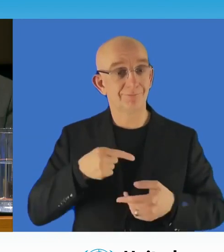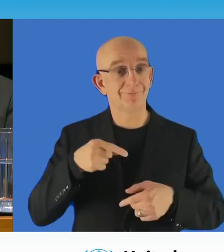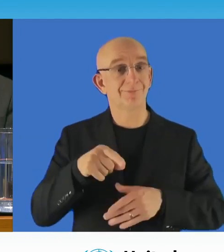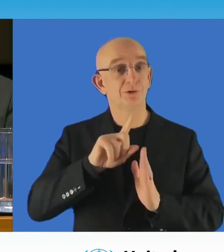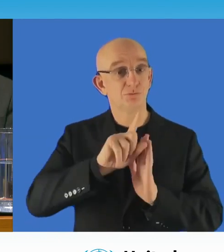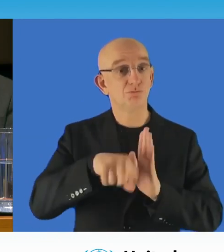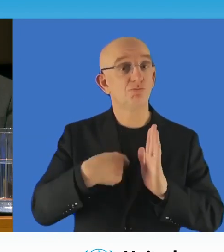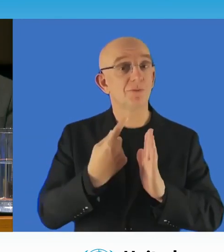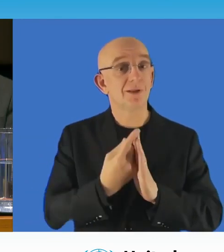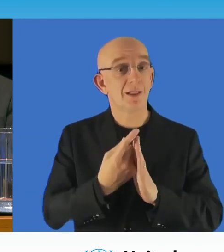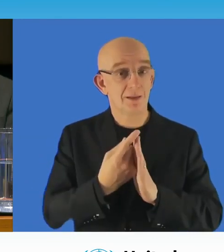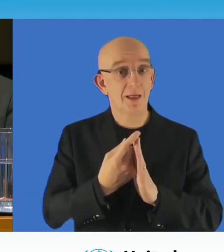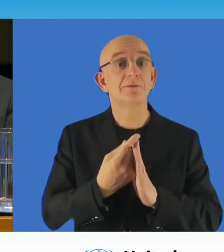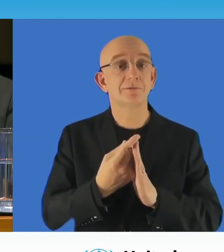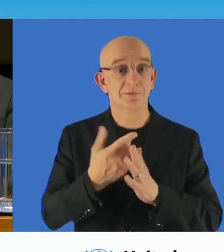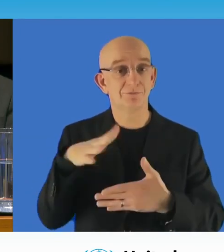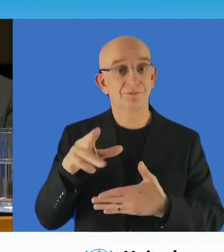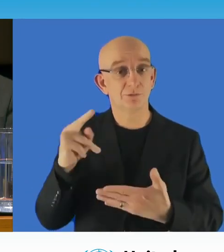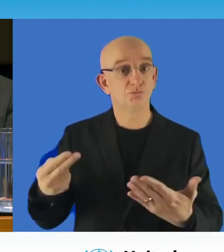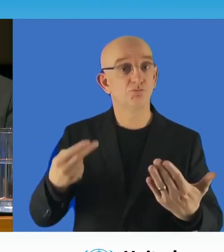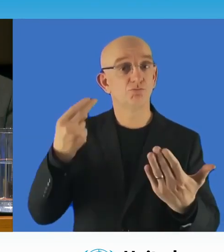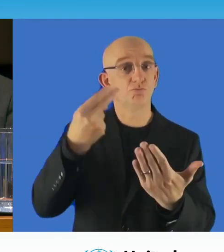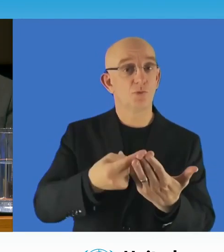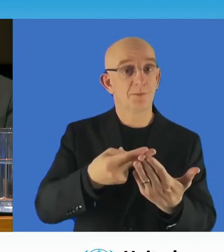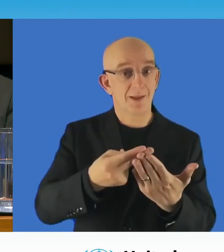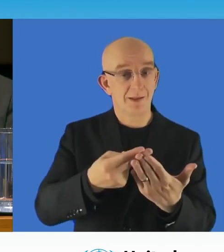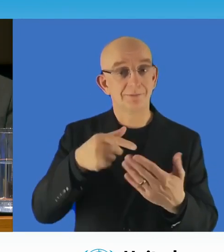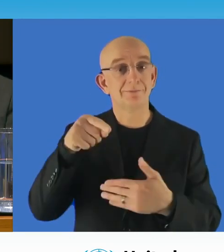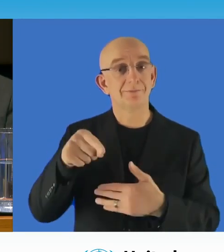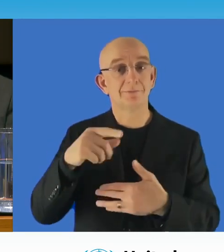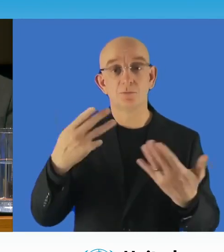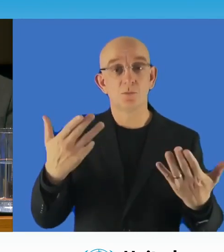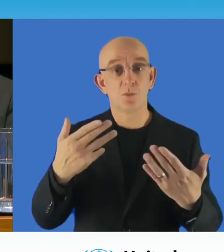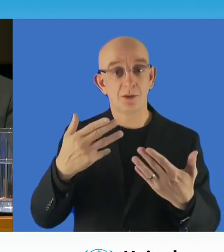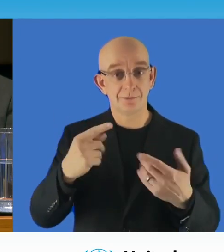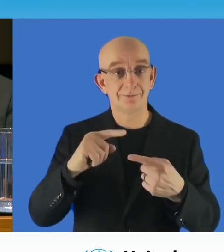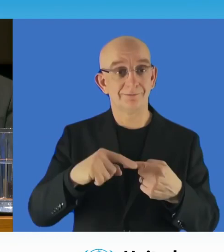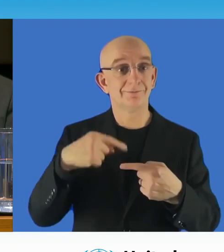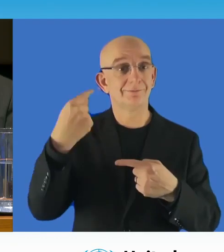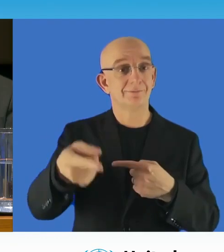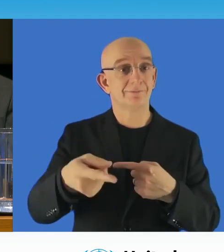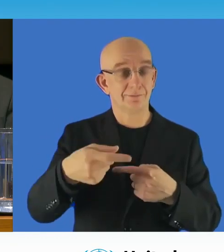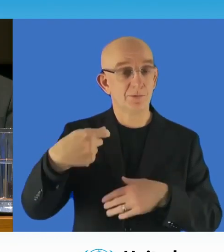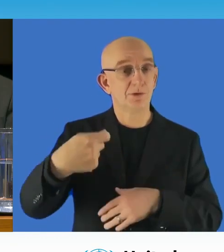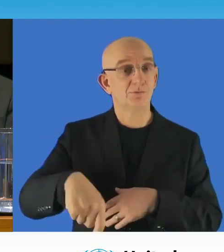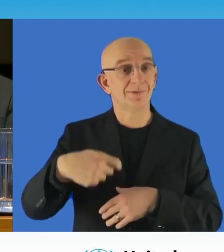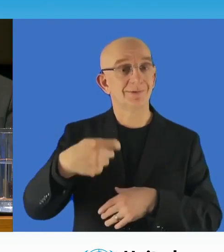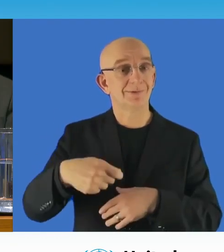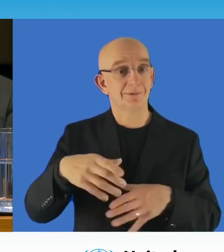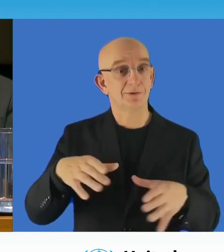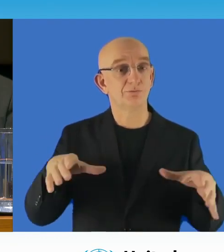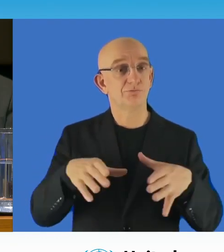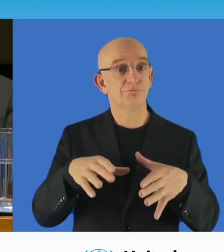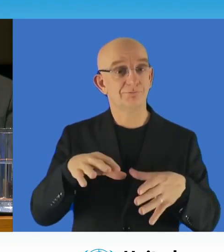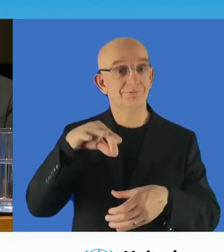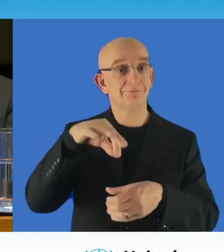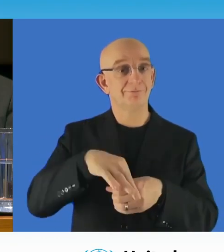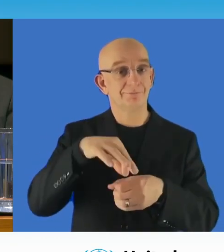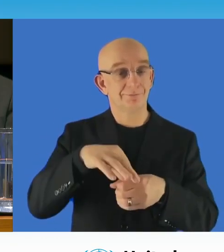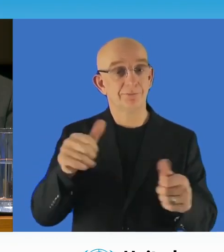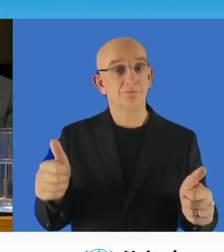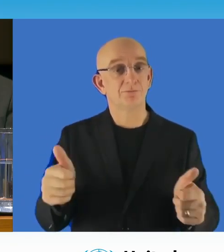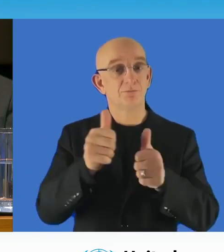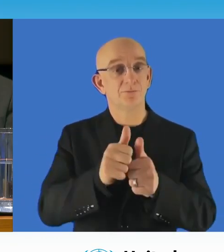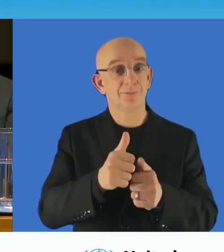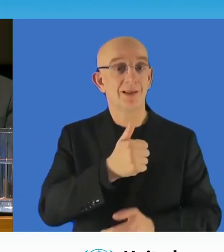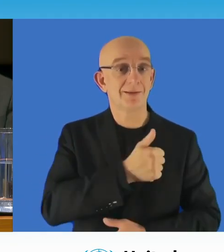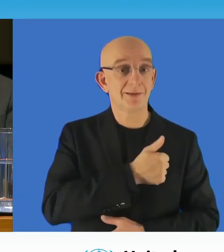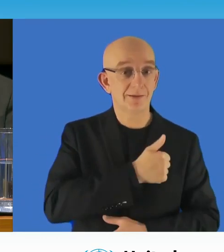been nominated by apj for the incoming presidency elect together with Canada Poland and two other